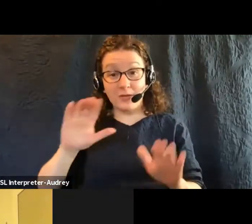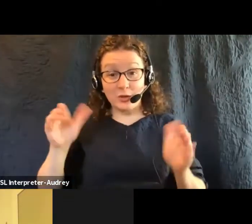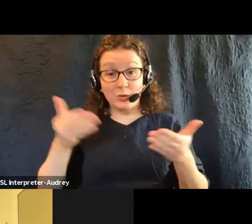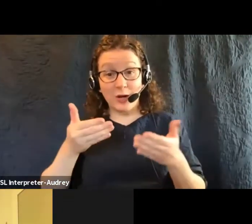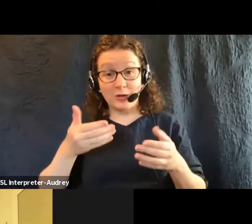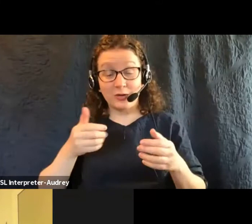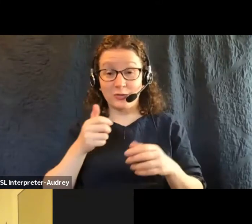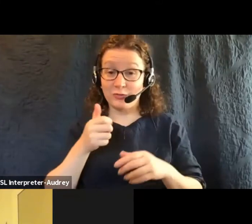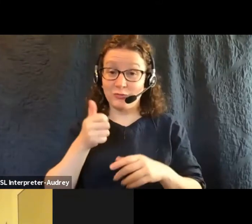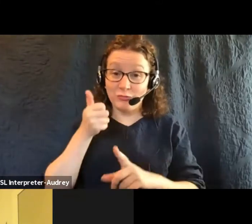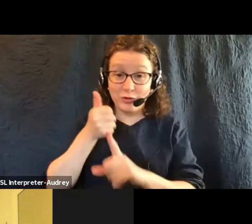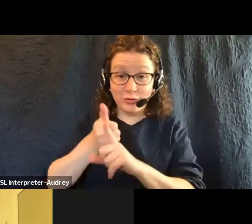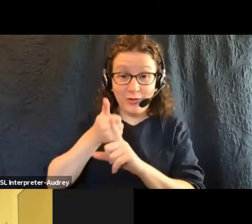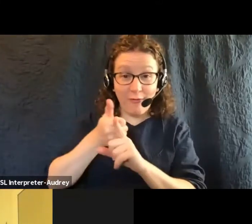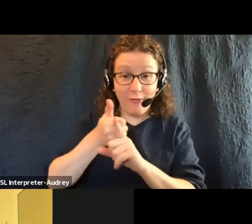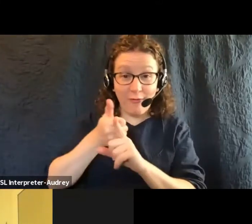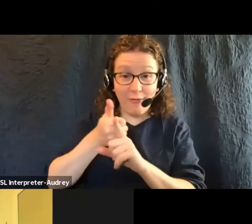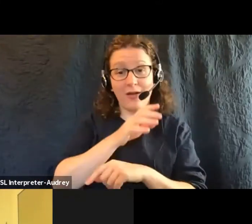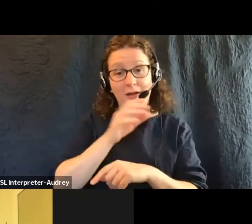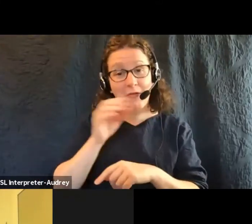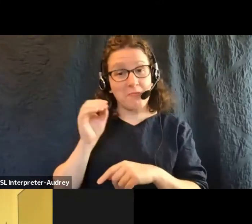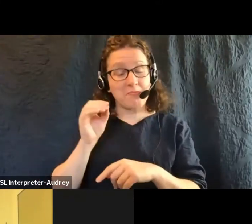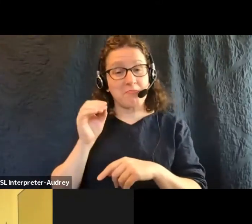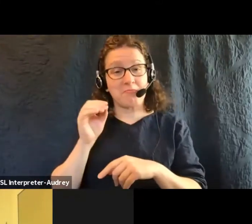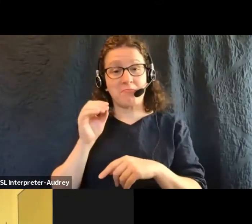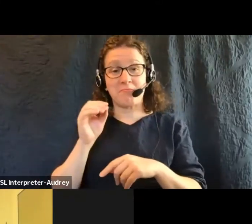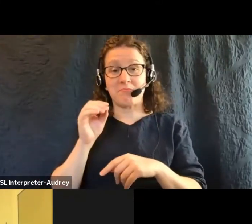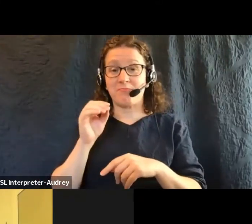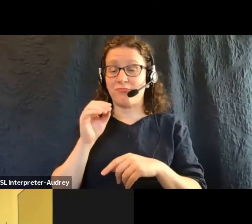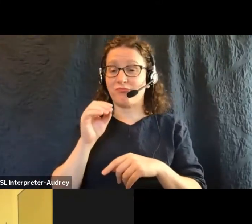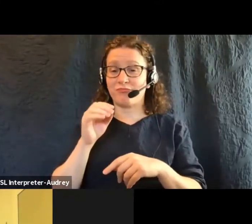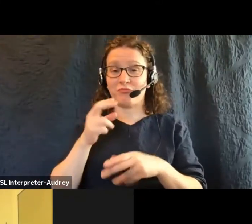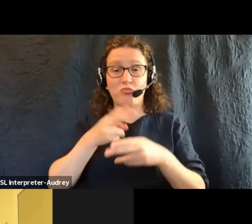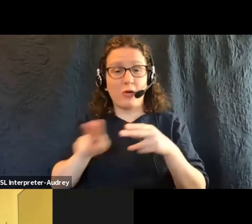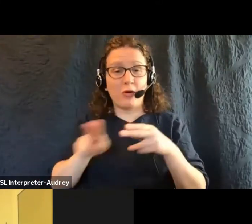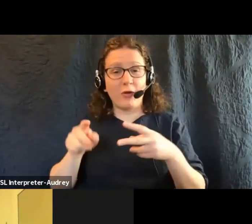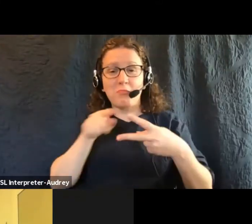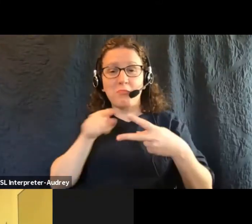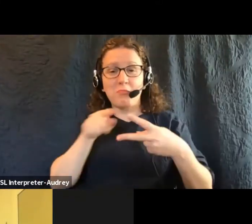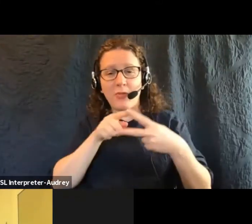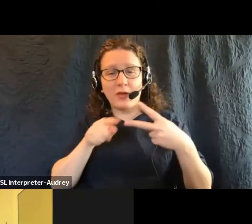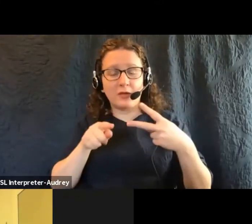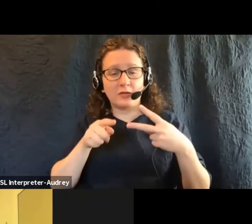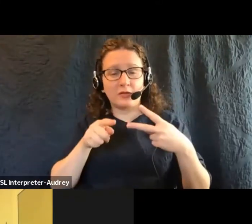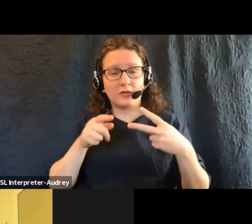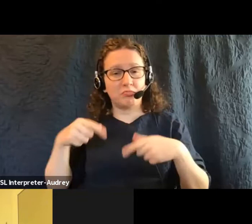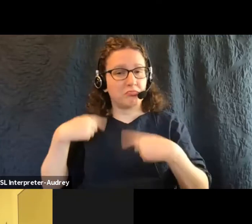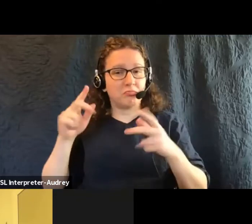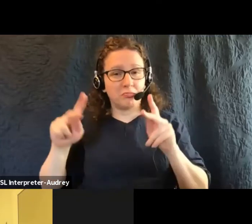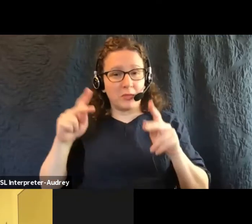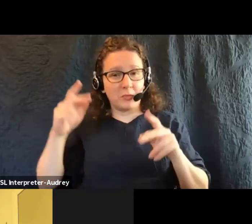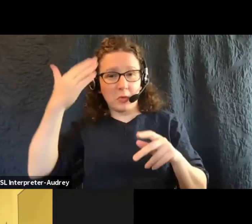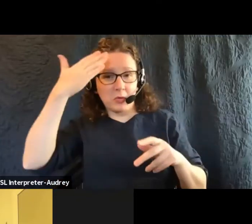and briefly some things, a couple things people might not know about your country and also